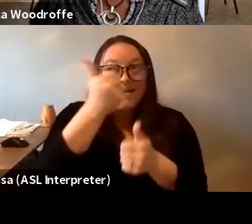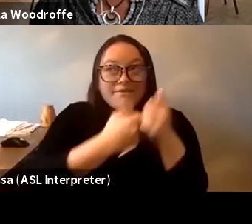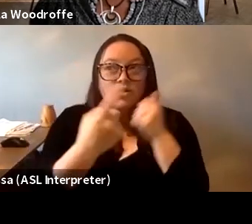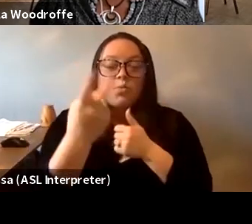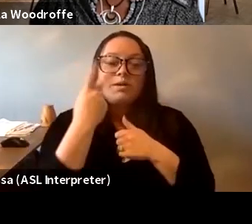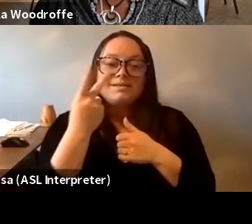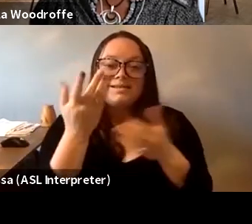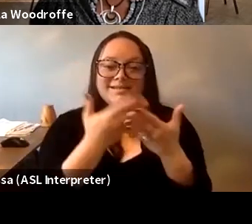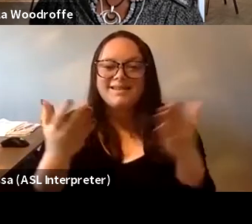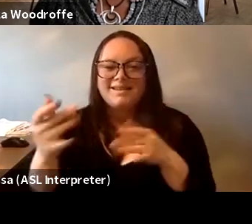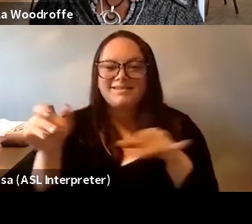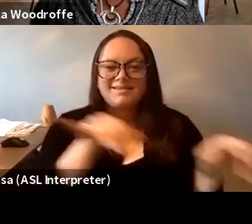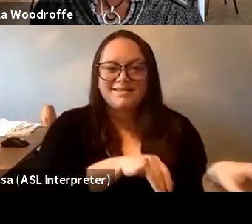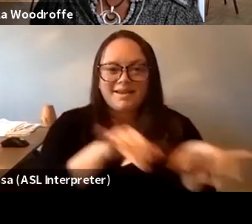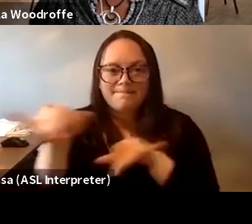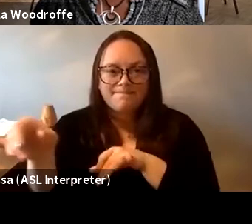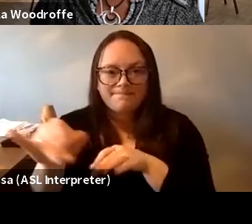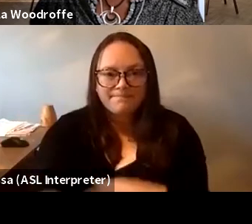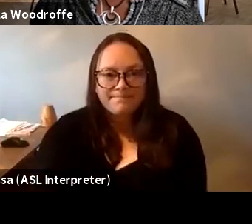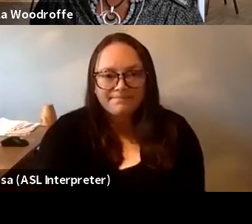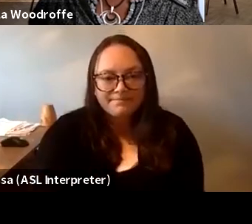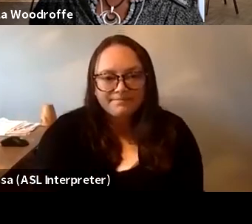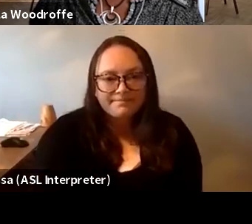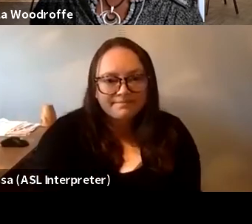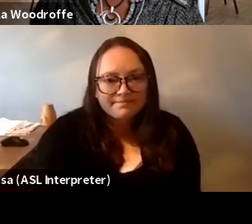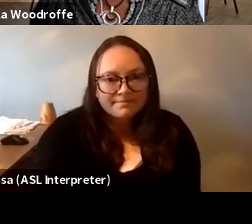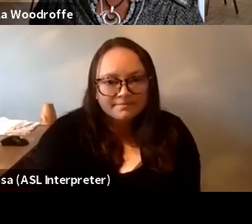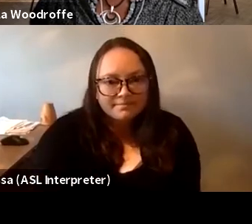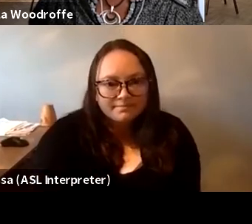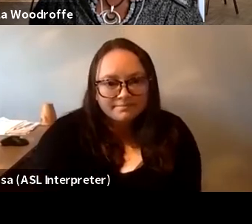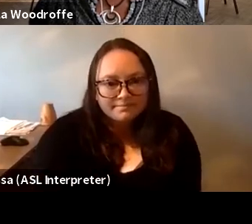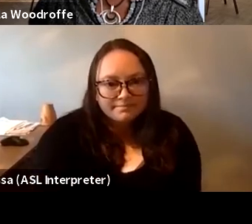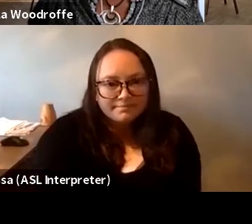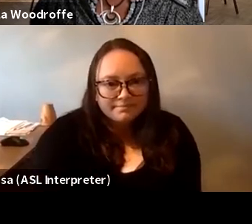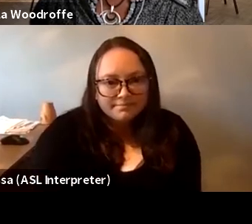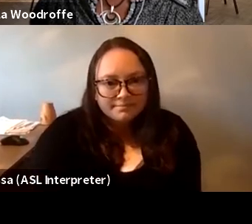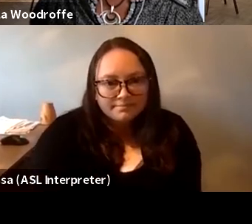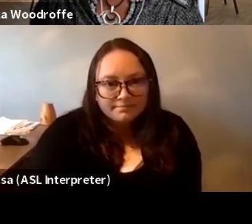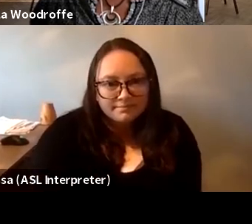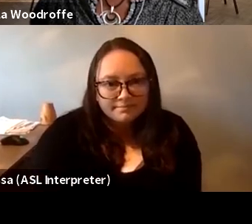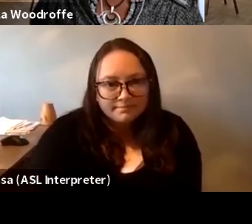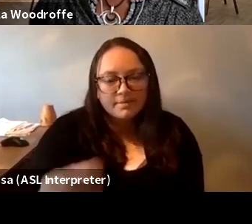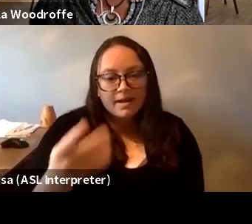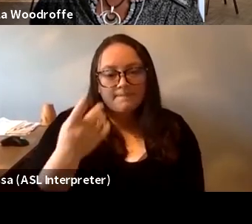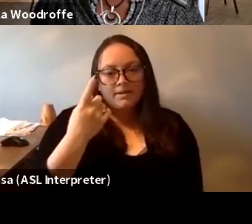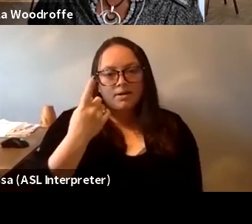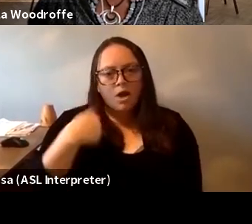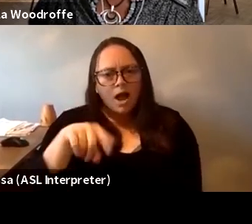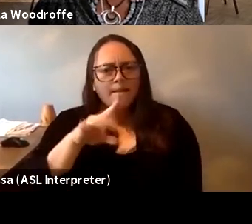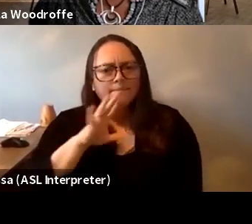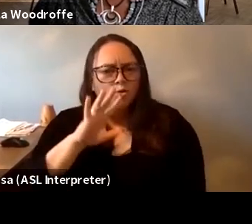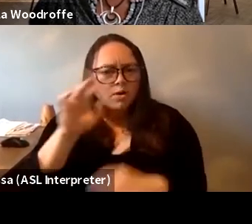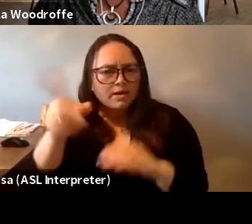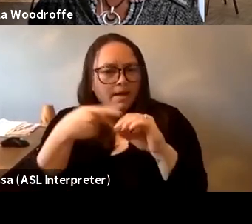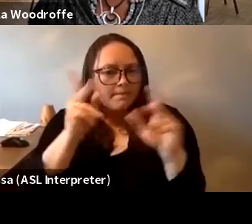talking about it, as you know, for people who are on the spectrum, I'm saying, for society in general, to learn